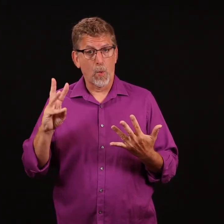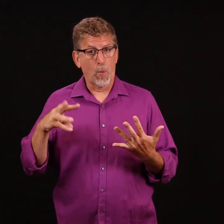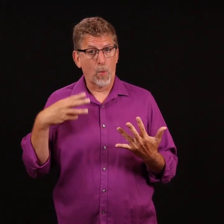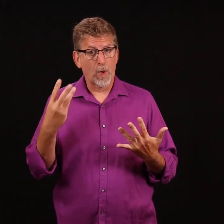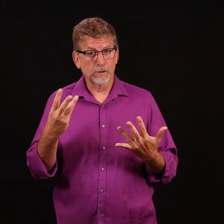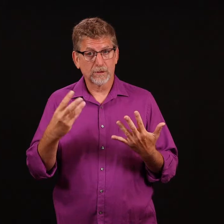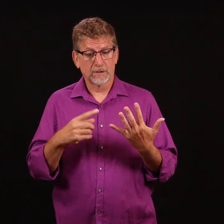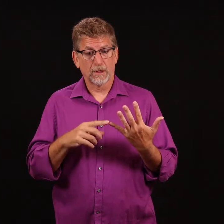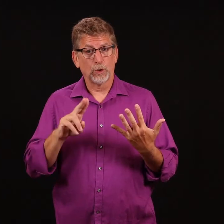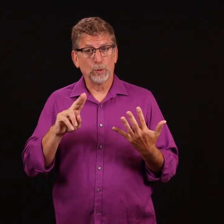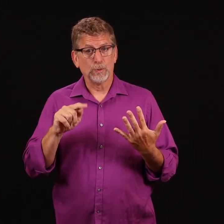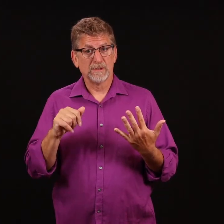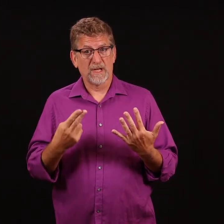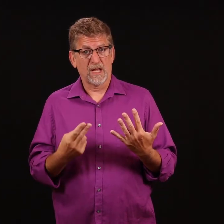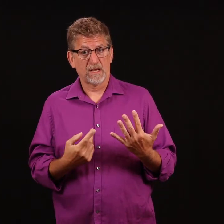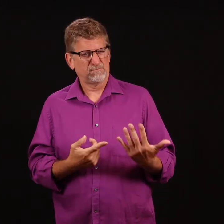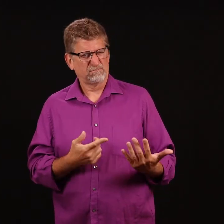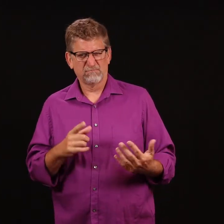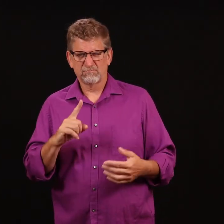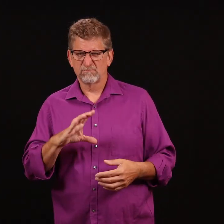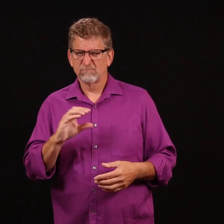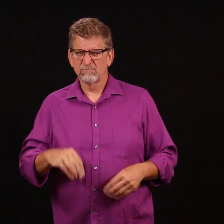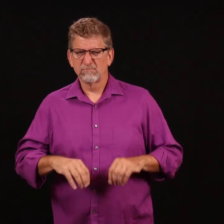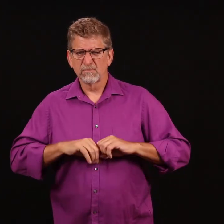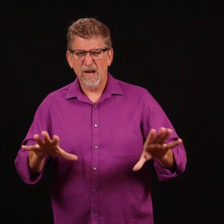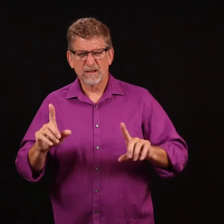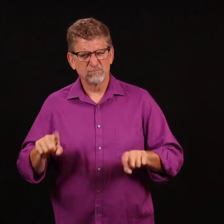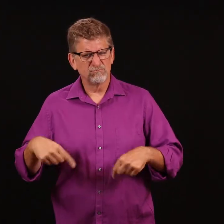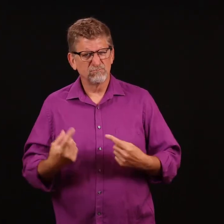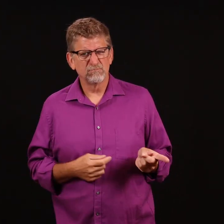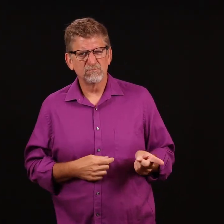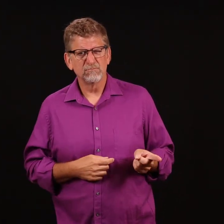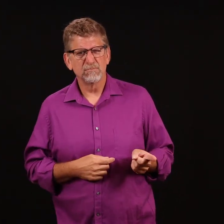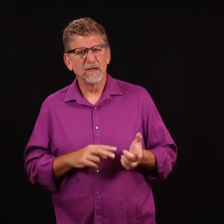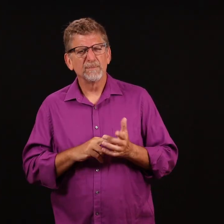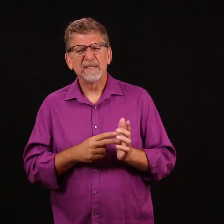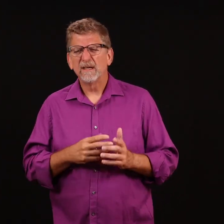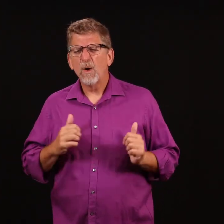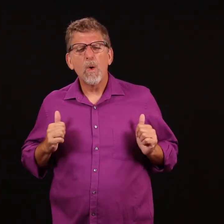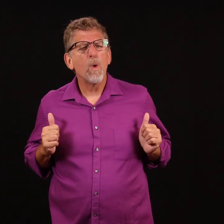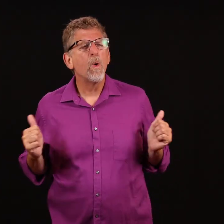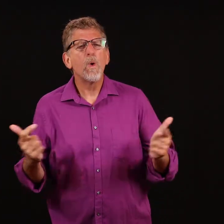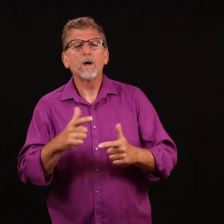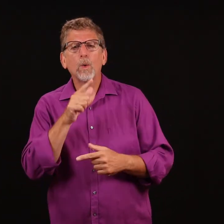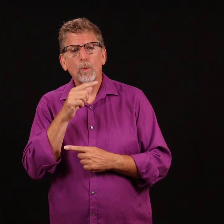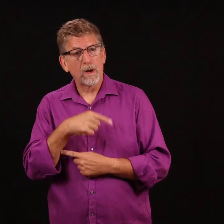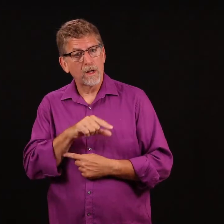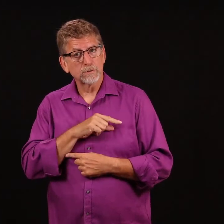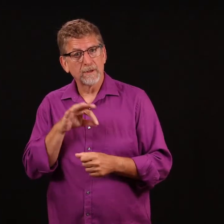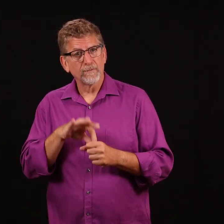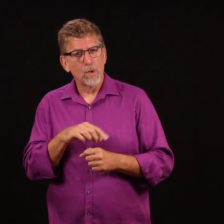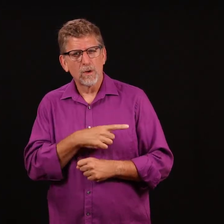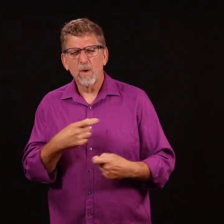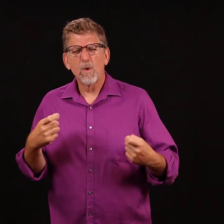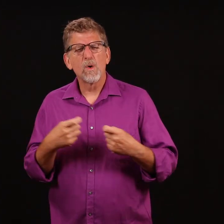Washington, and Utah. These states have been 100% mail only for quite some time. This means that all people who are qualified,